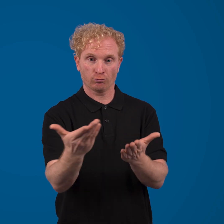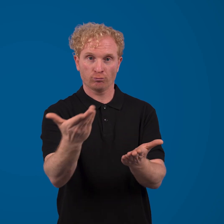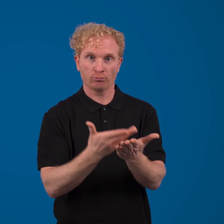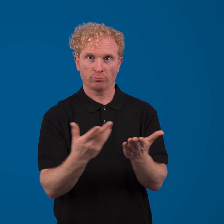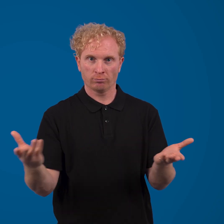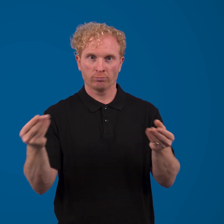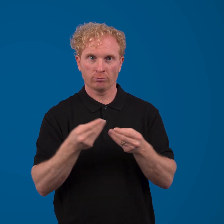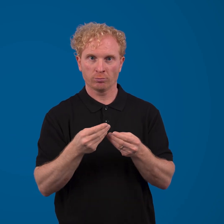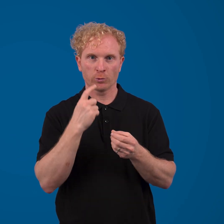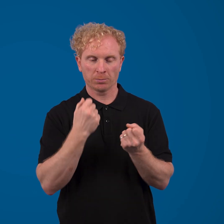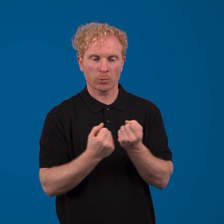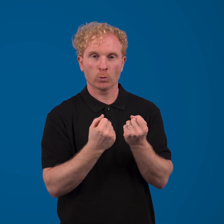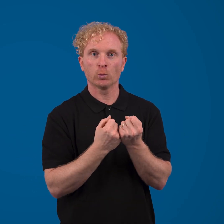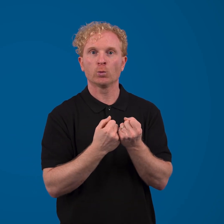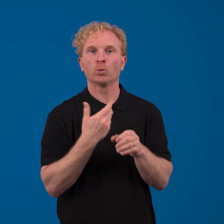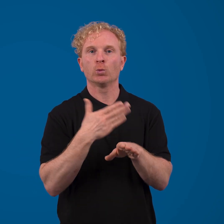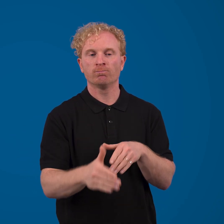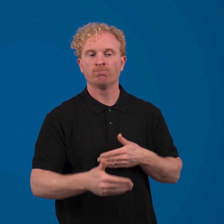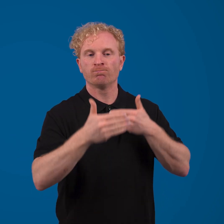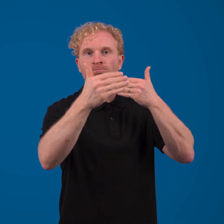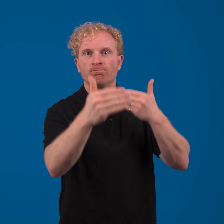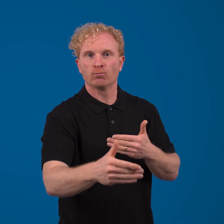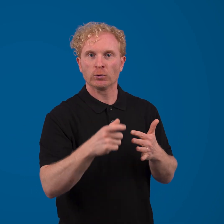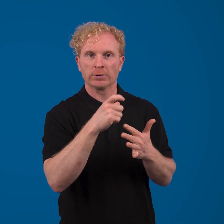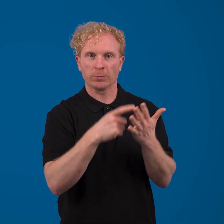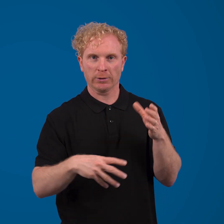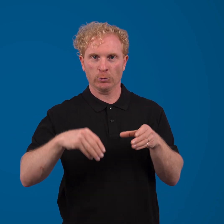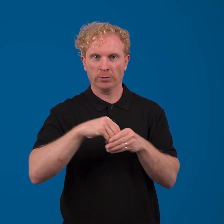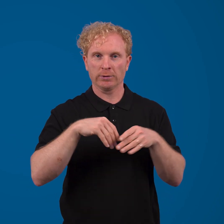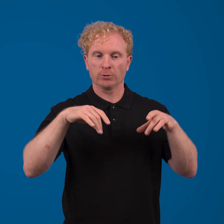recommendations will support a new era of disability inclusion